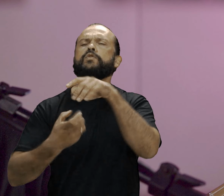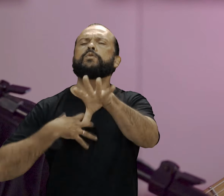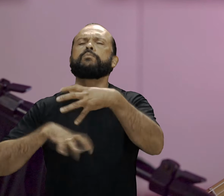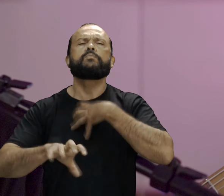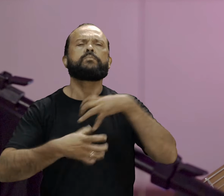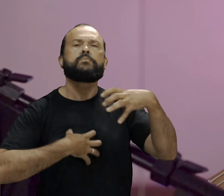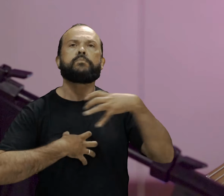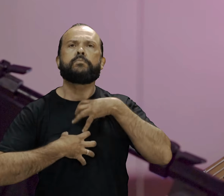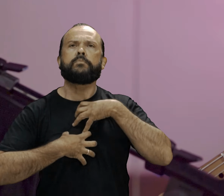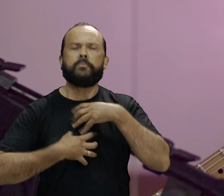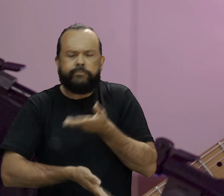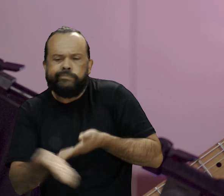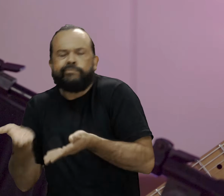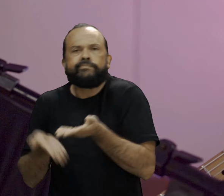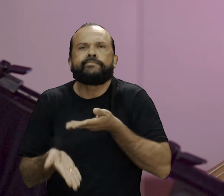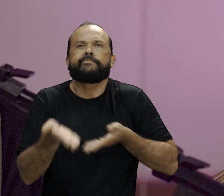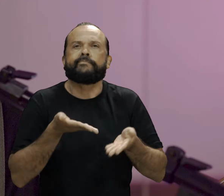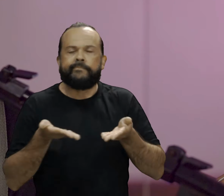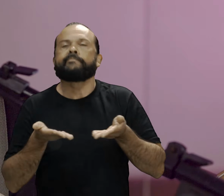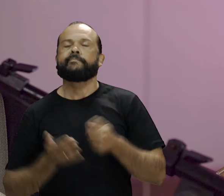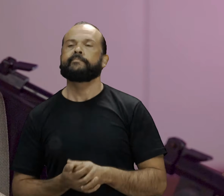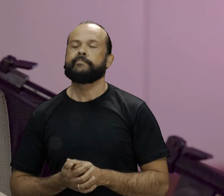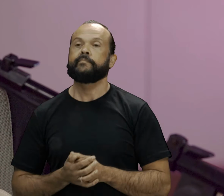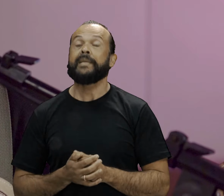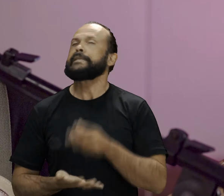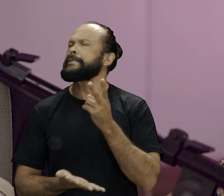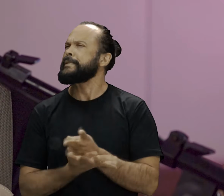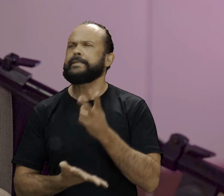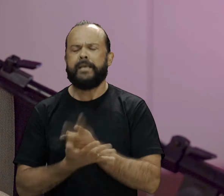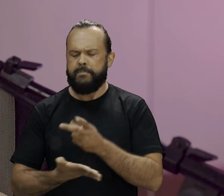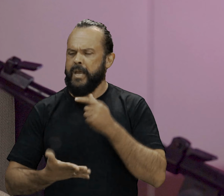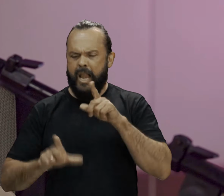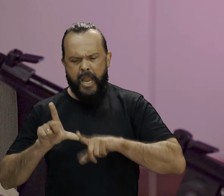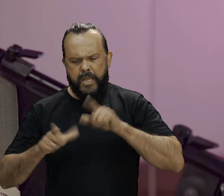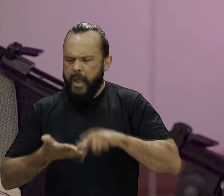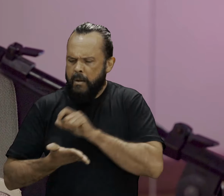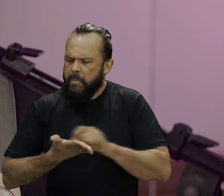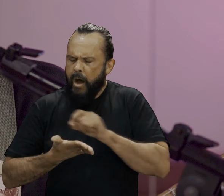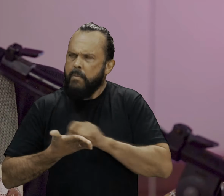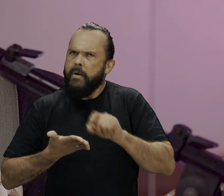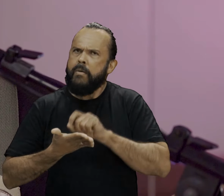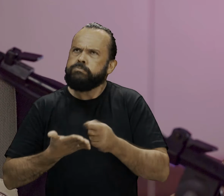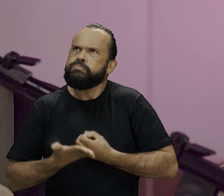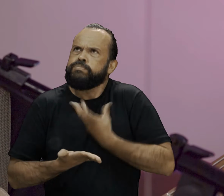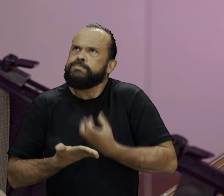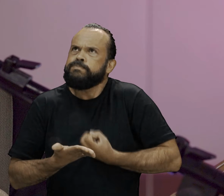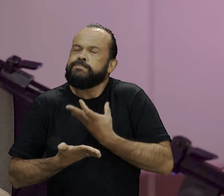We always think about this when writing. And for the future of O Temporal, we hope to have more experiences that we haven't had